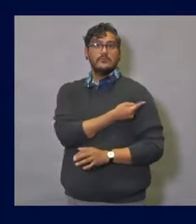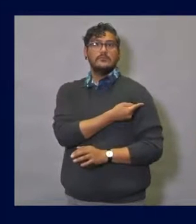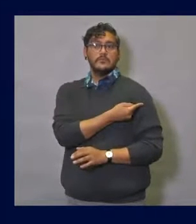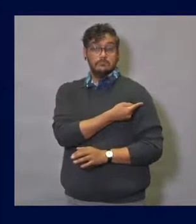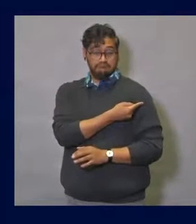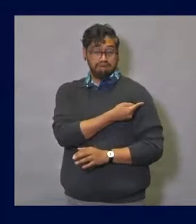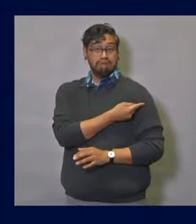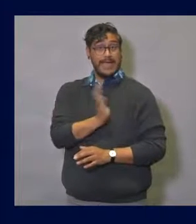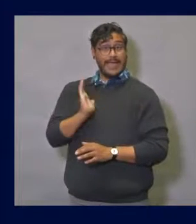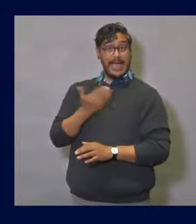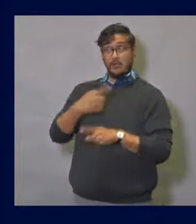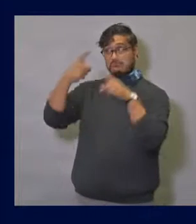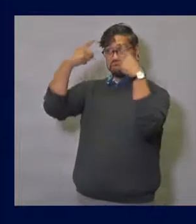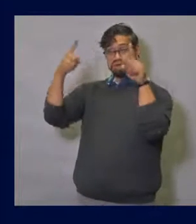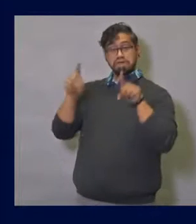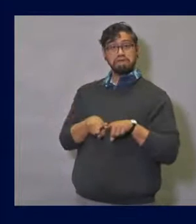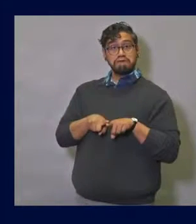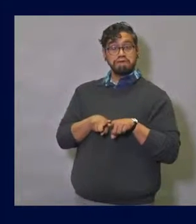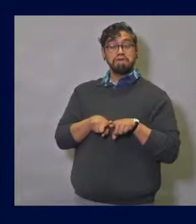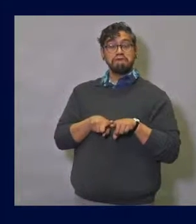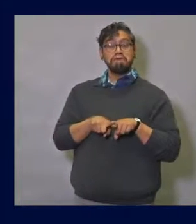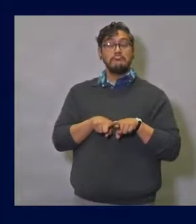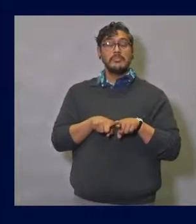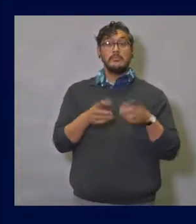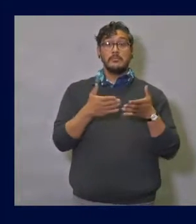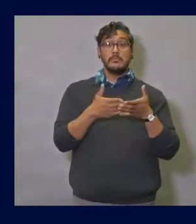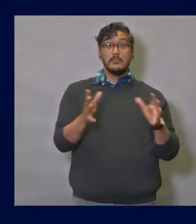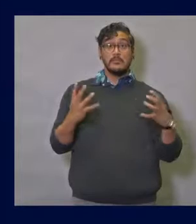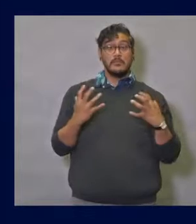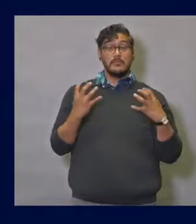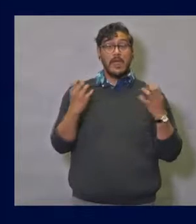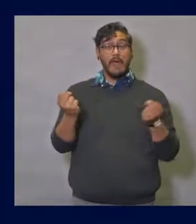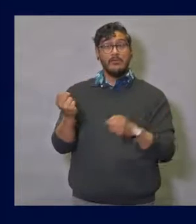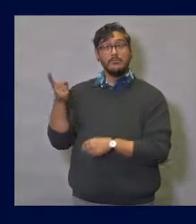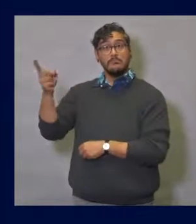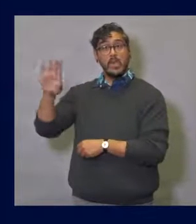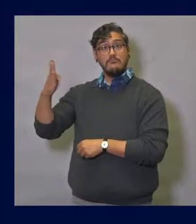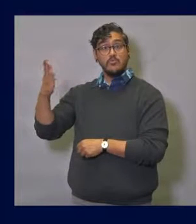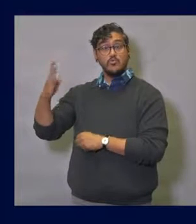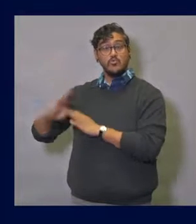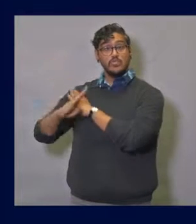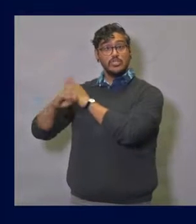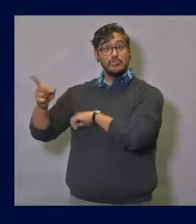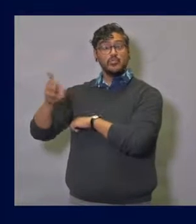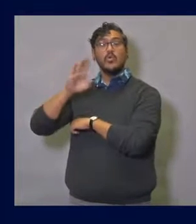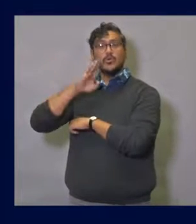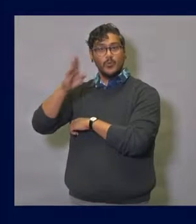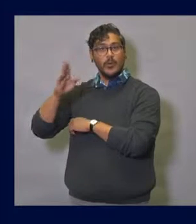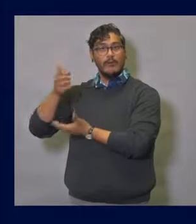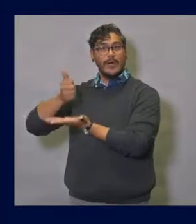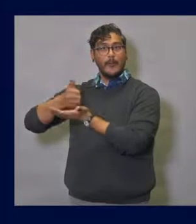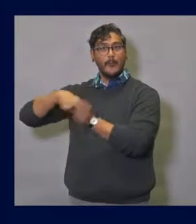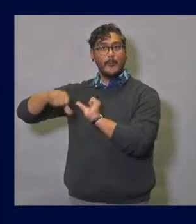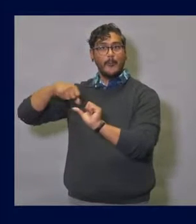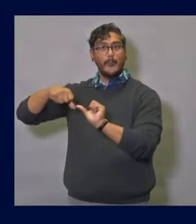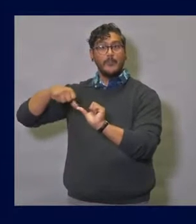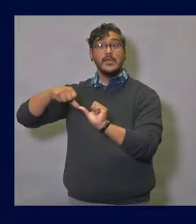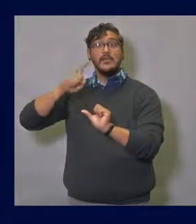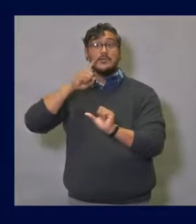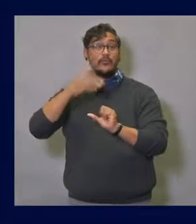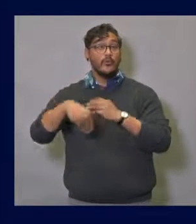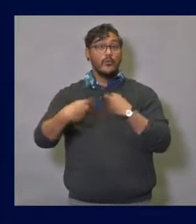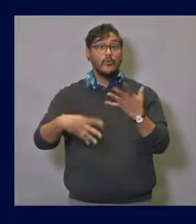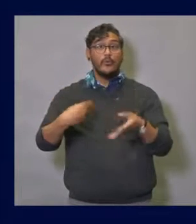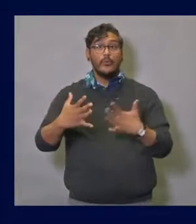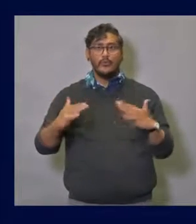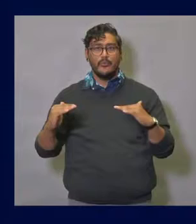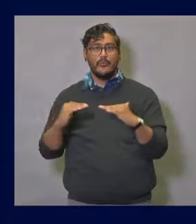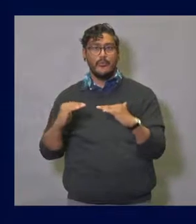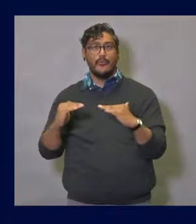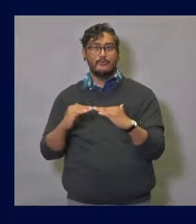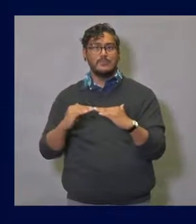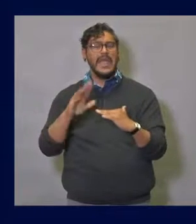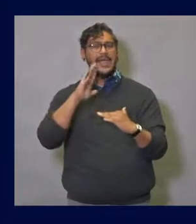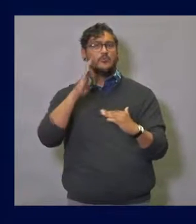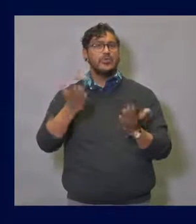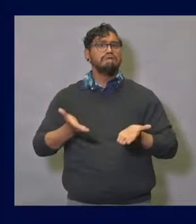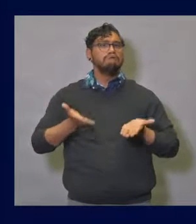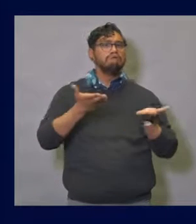UNDER OUR AGREEMENT, WE WILL